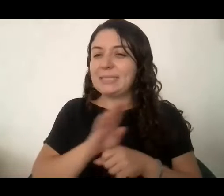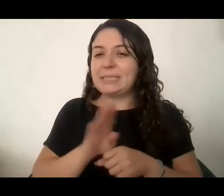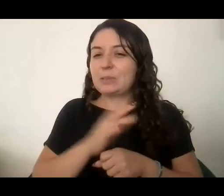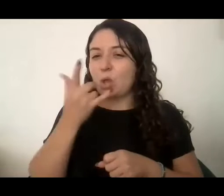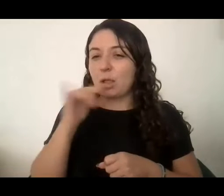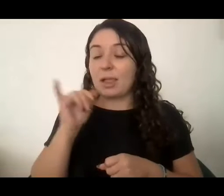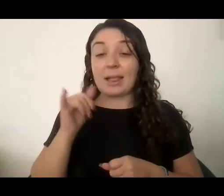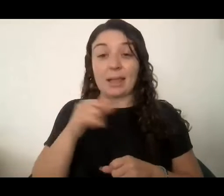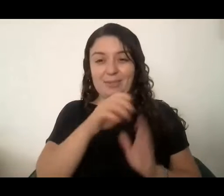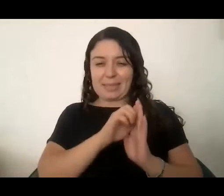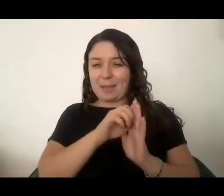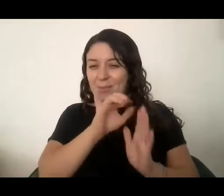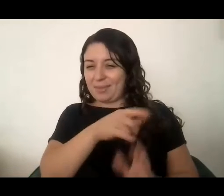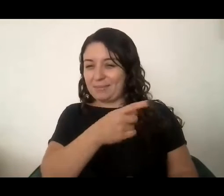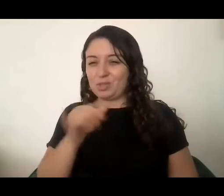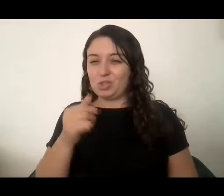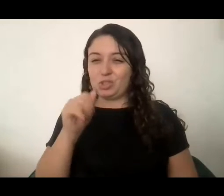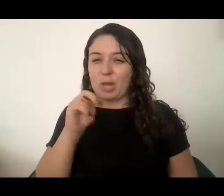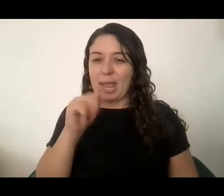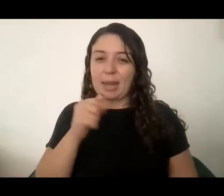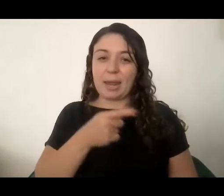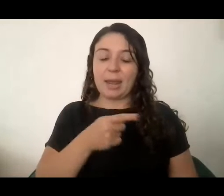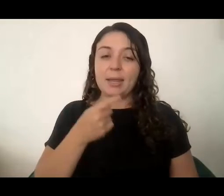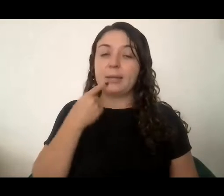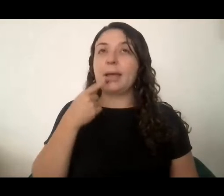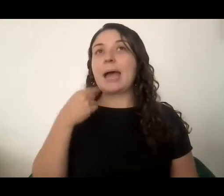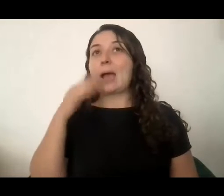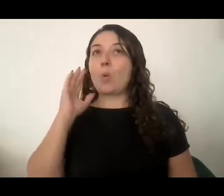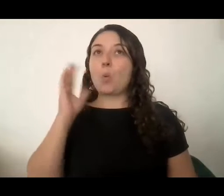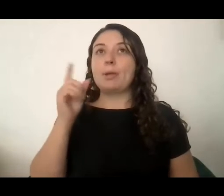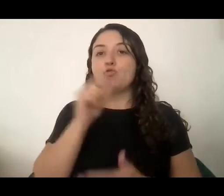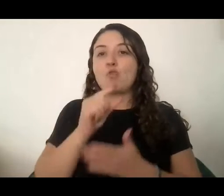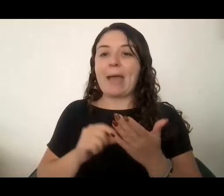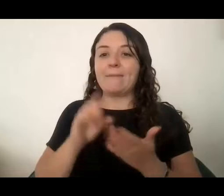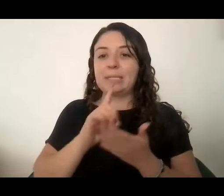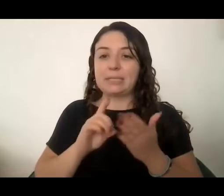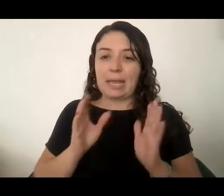she would be saying, you know, I am going to be a self employed graphic designer. I am going to